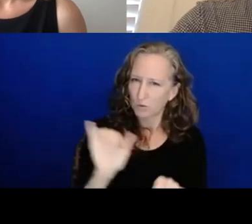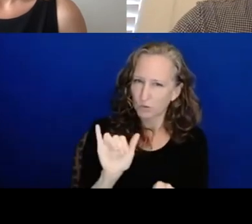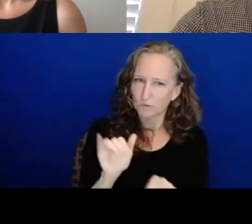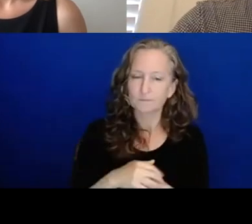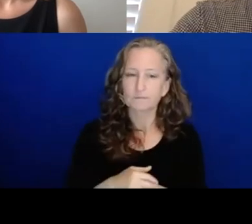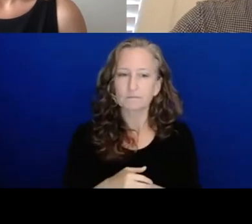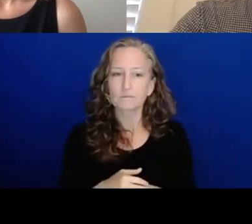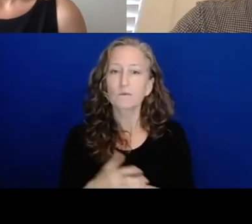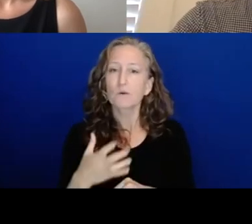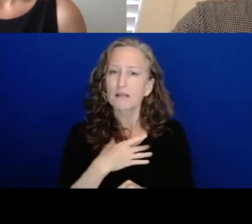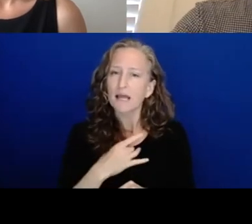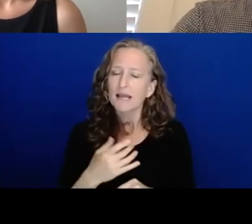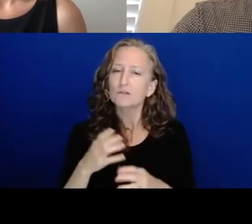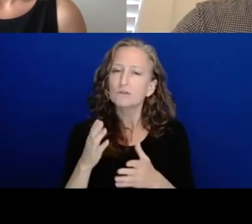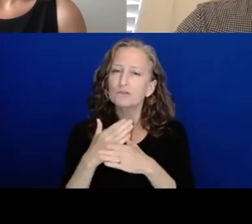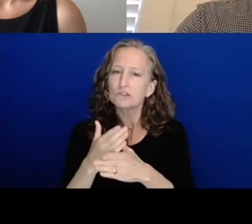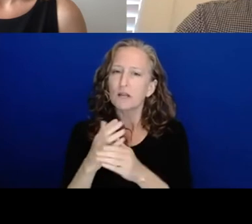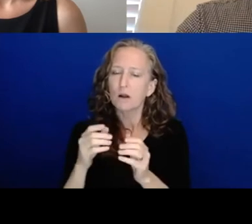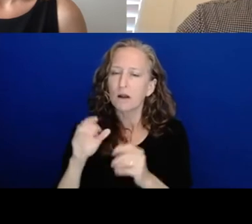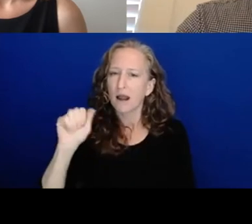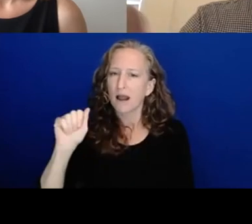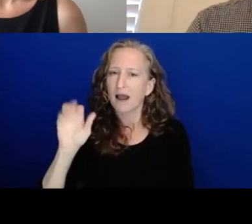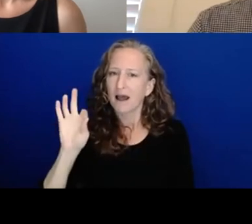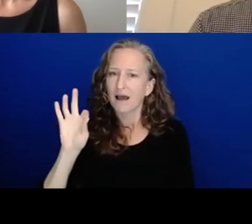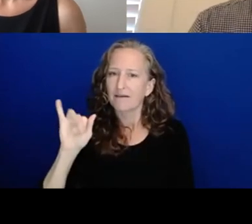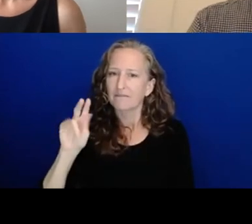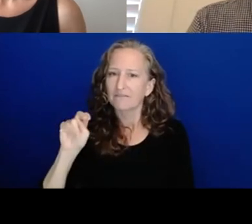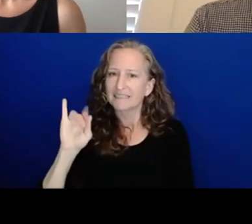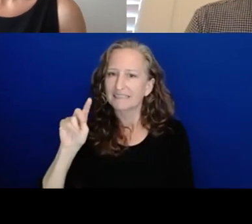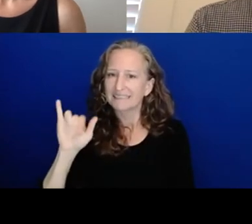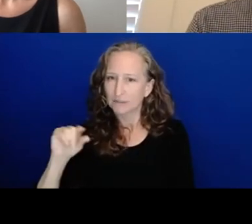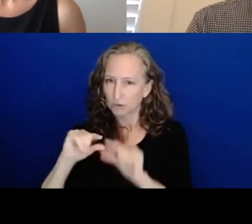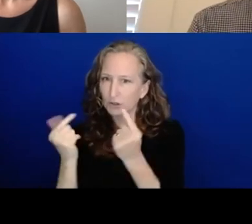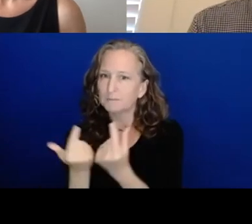are doing right now. What's fascinating about this moment is there is invisible diversity